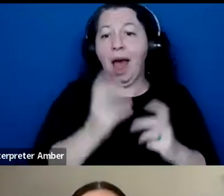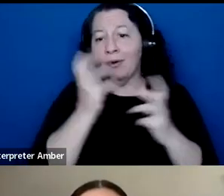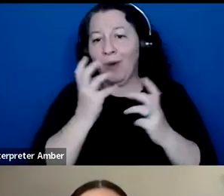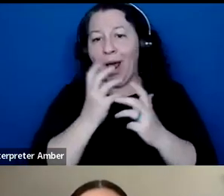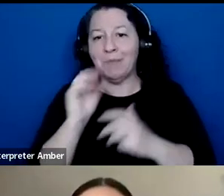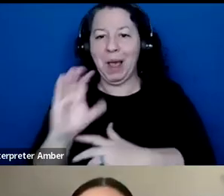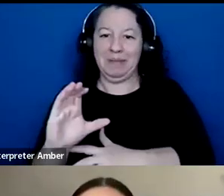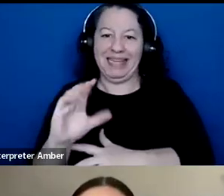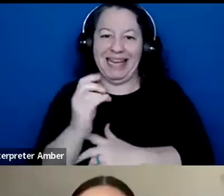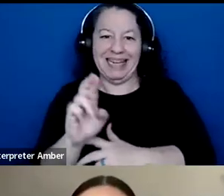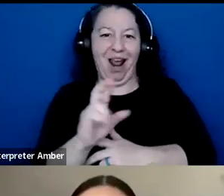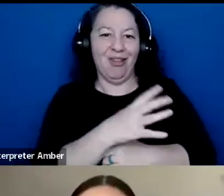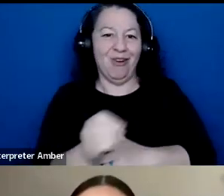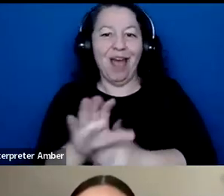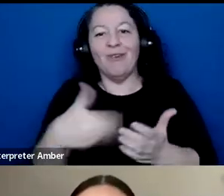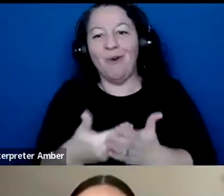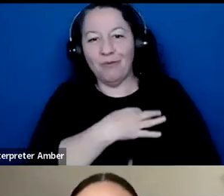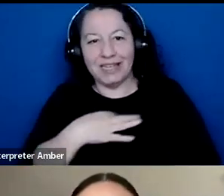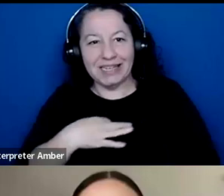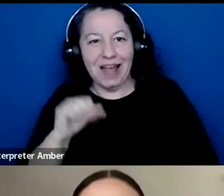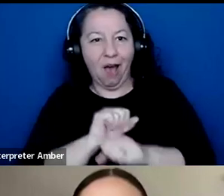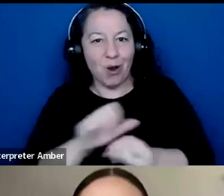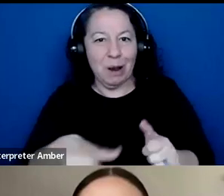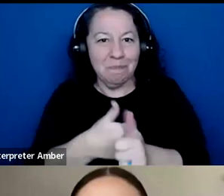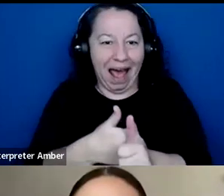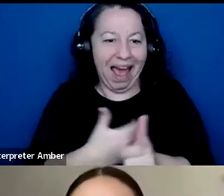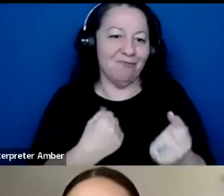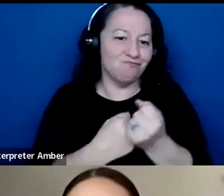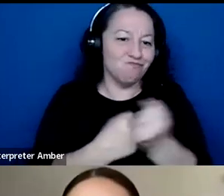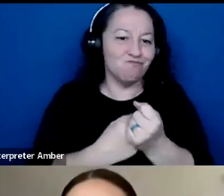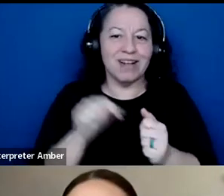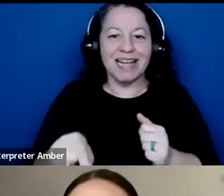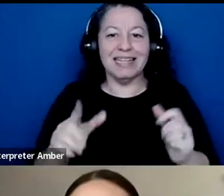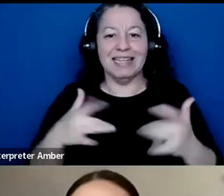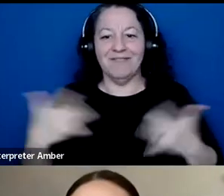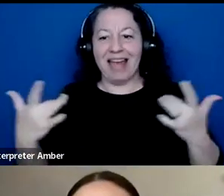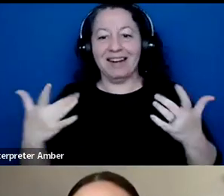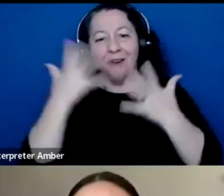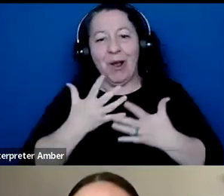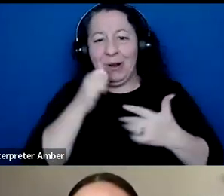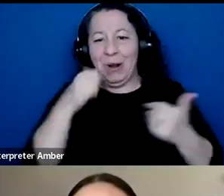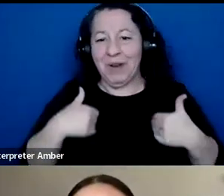Taylor and all of our staff working behind the scenes. Unfortunately, we don't have time to do like